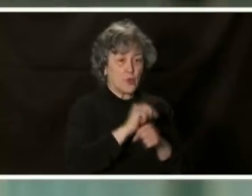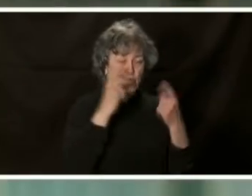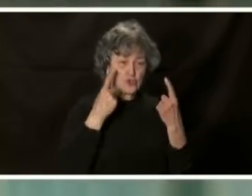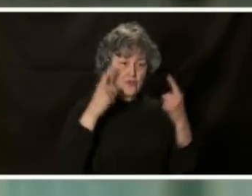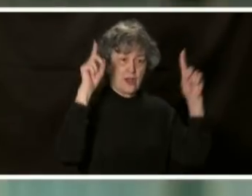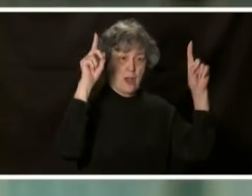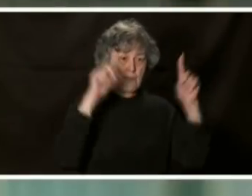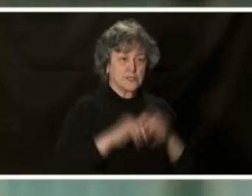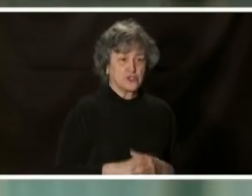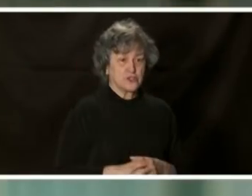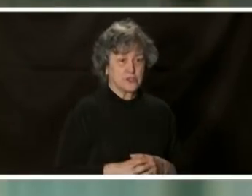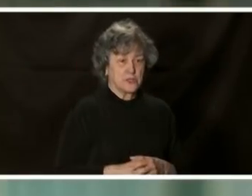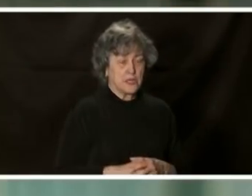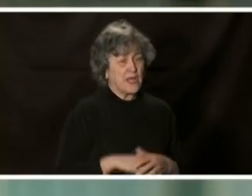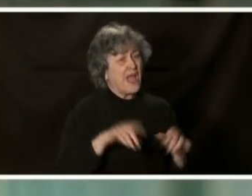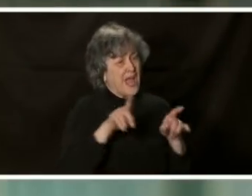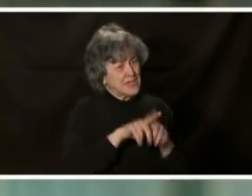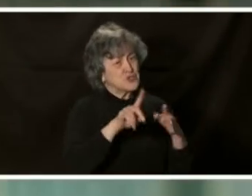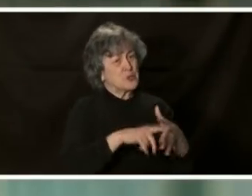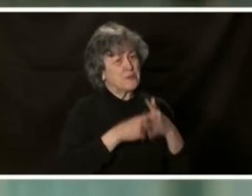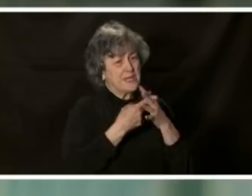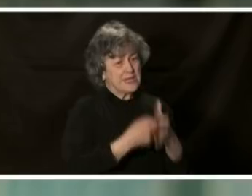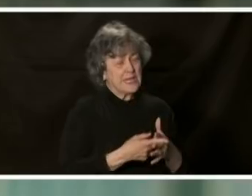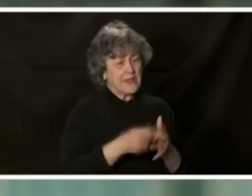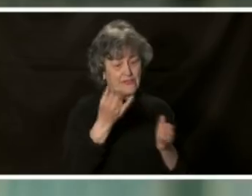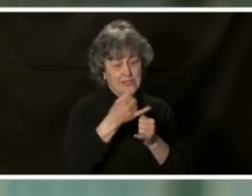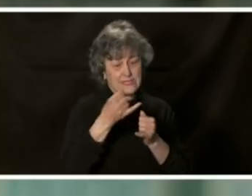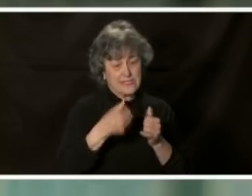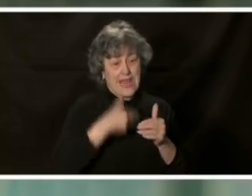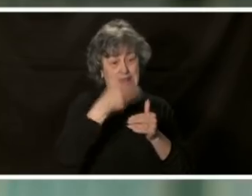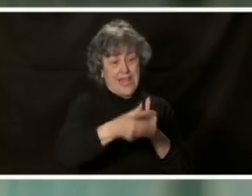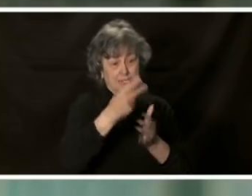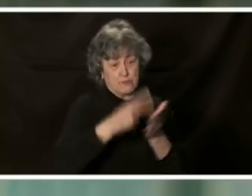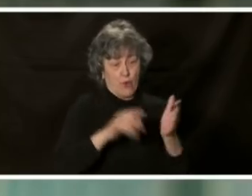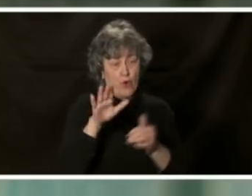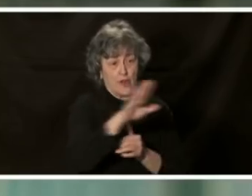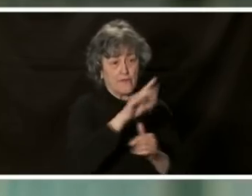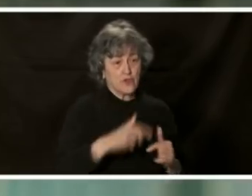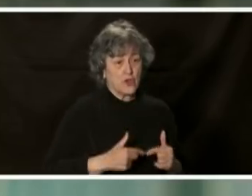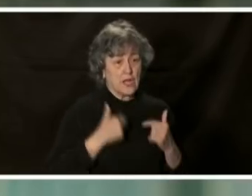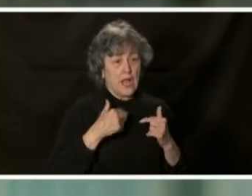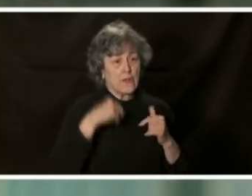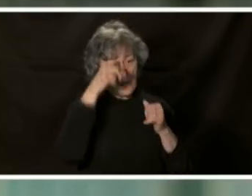AS YOU BEGIN THIS NEXT PHASE OF YOUR LIFE, REMEMBER TO FIND BALANCE IN EVERYTHING YOU DO